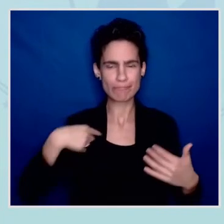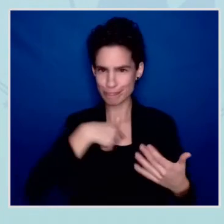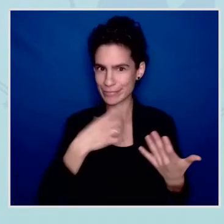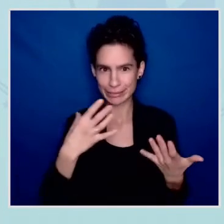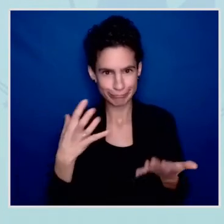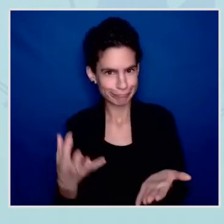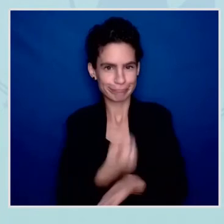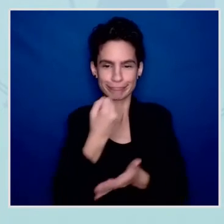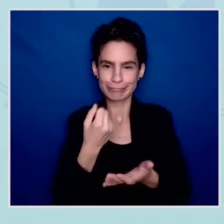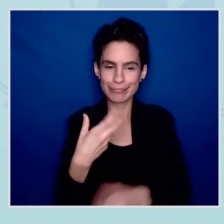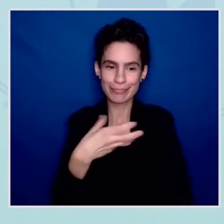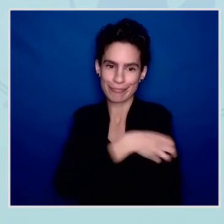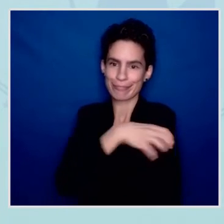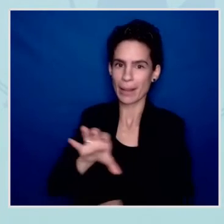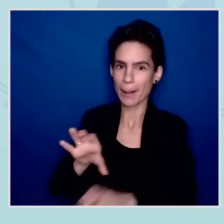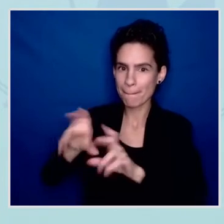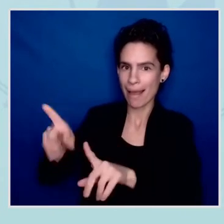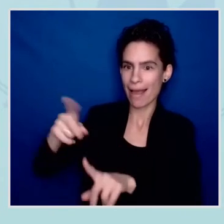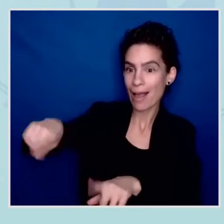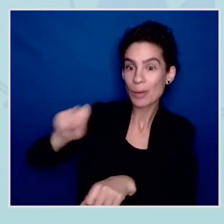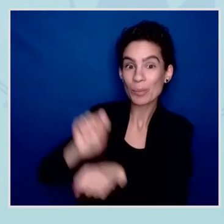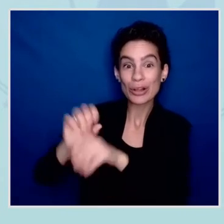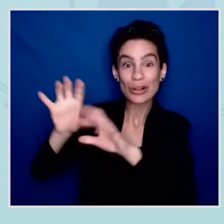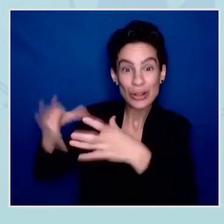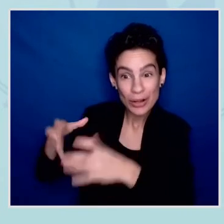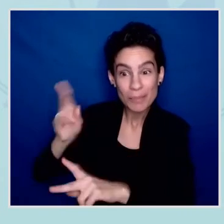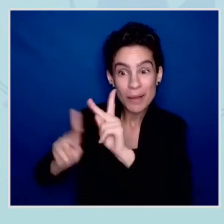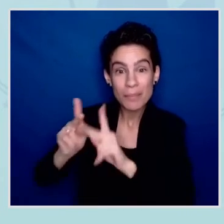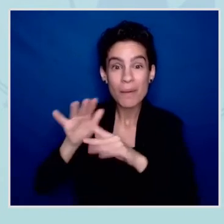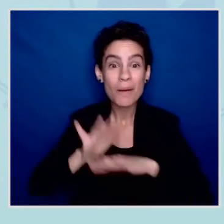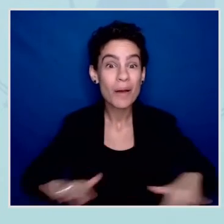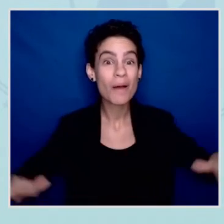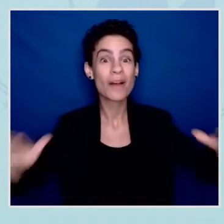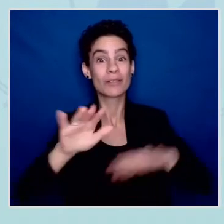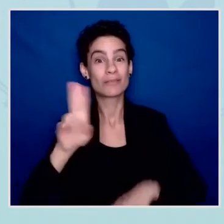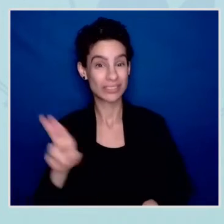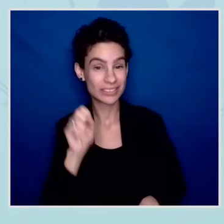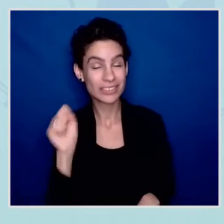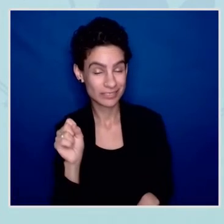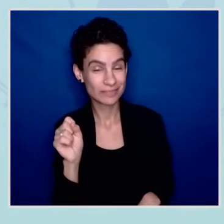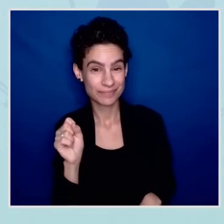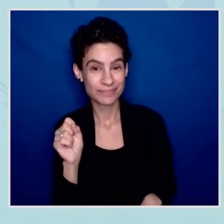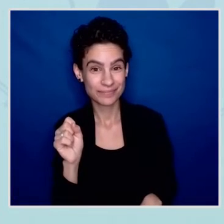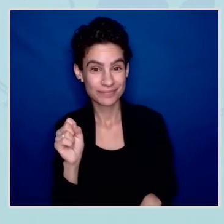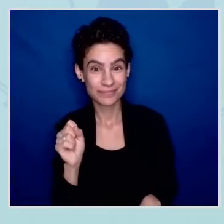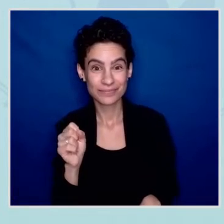NOBODY'S TOUGHER THAN THE AMERICAN WORKER AND NOW, NOW WE